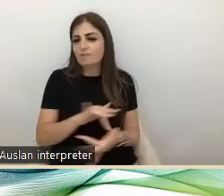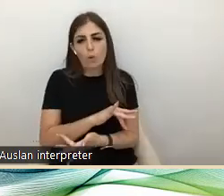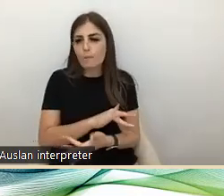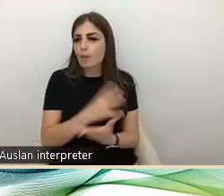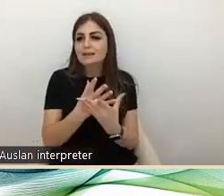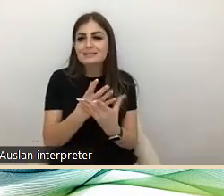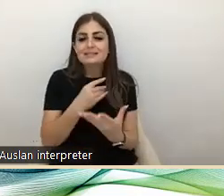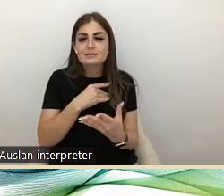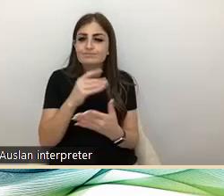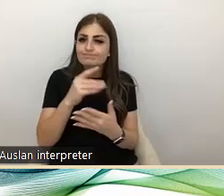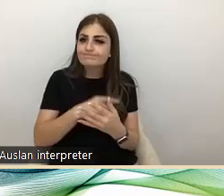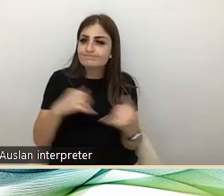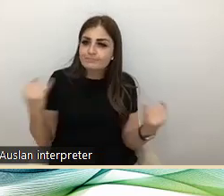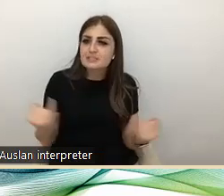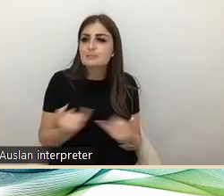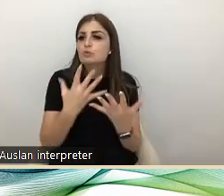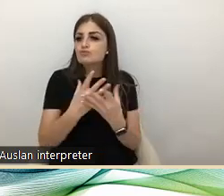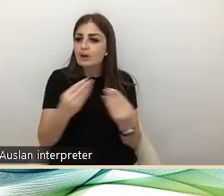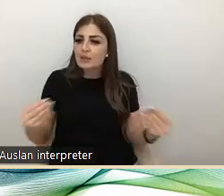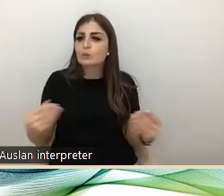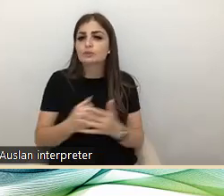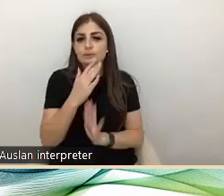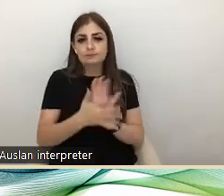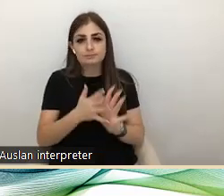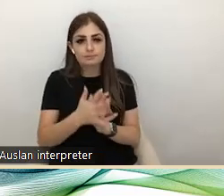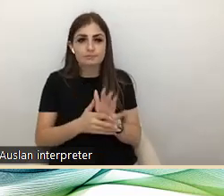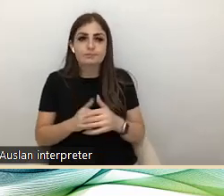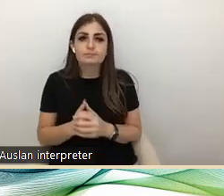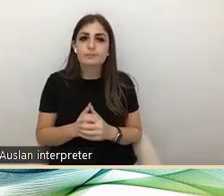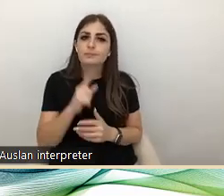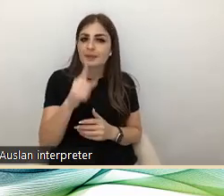for people who are appealing a matter before the Administrative Appeals Tribunal but have